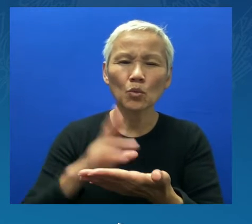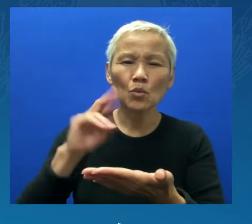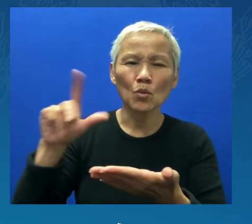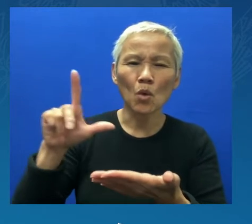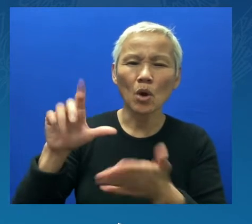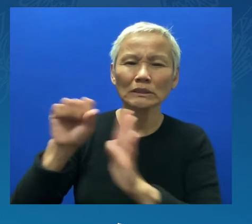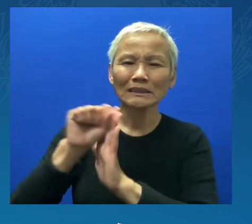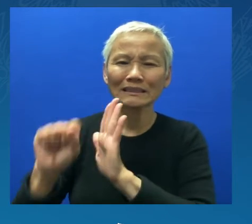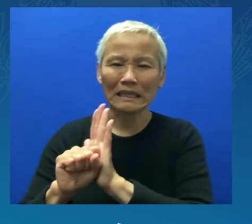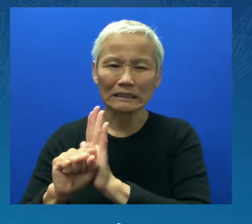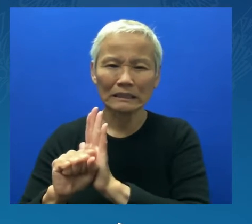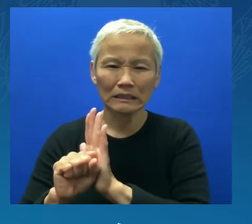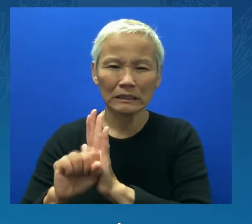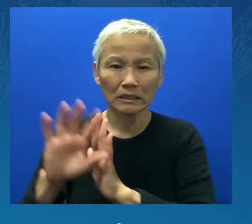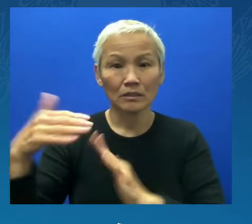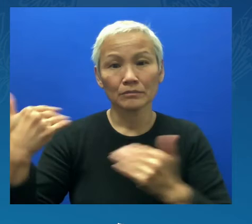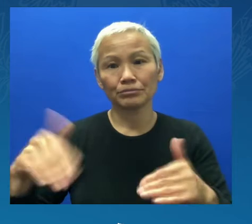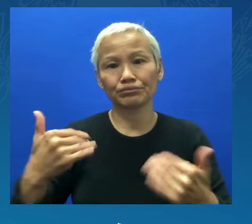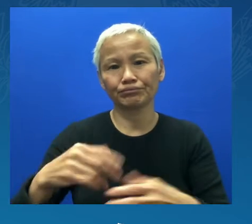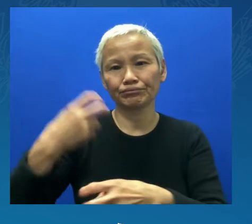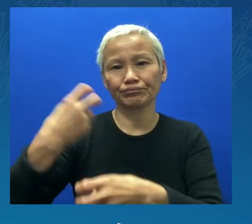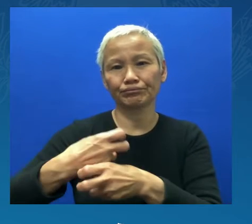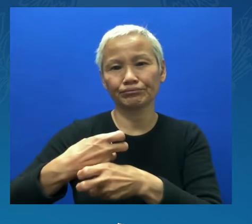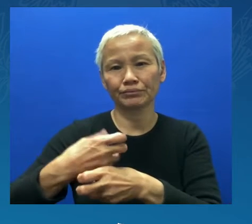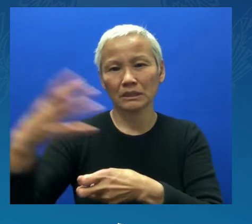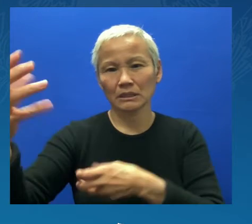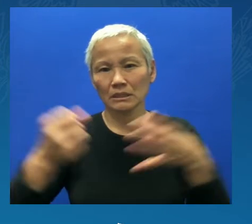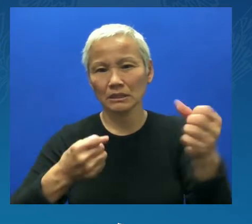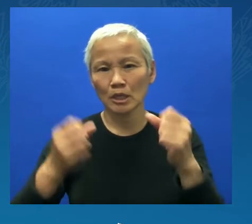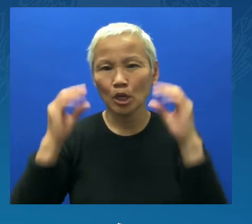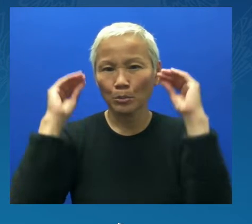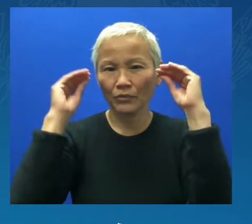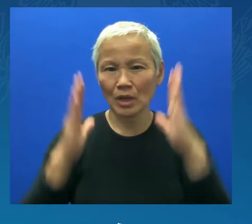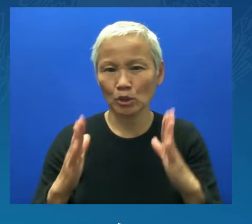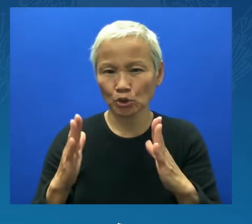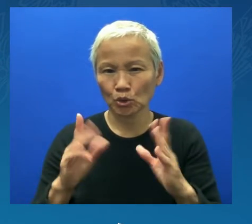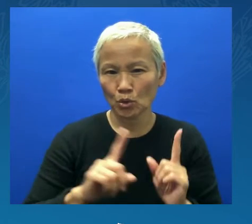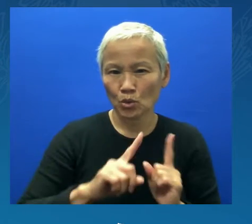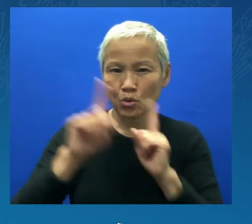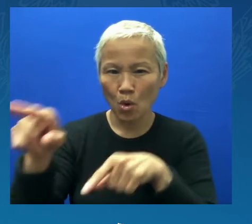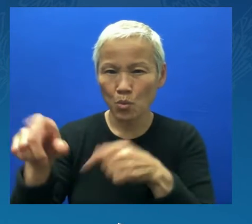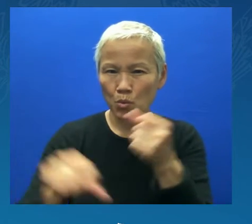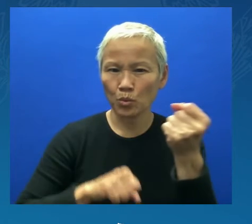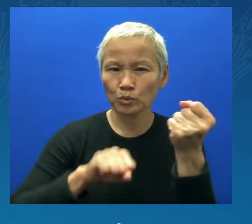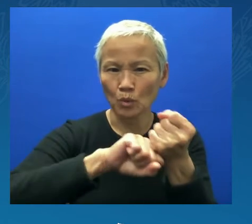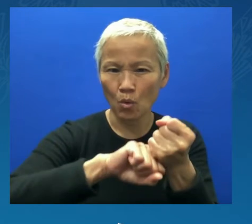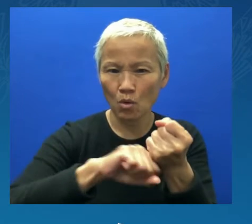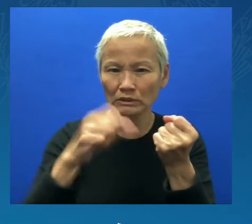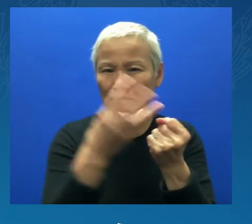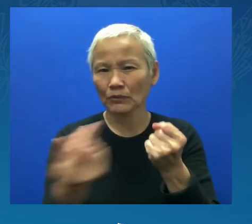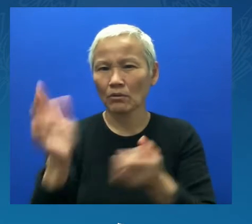has everything to do with your support of these academic institutions and their ability to do residency programs.